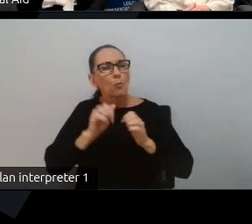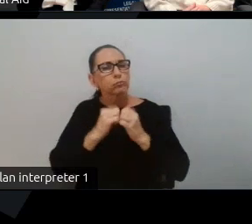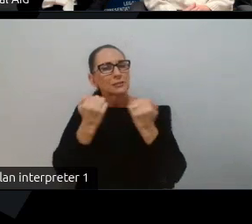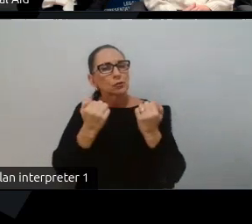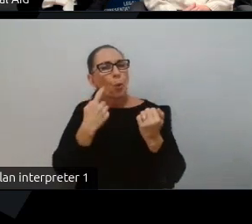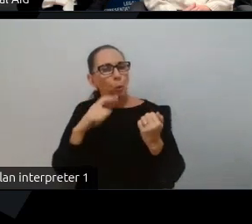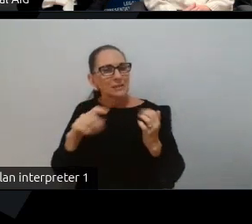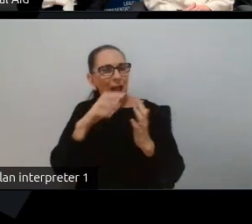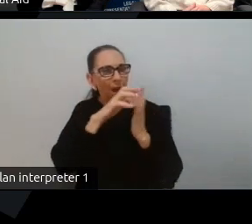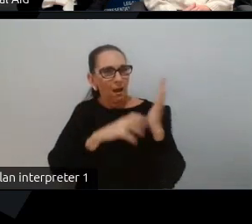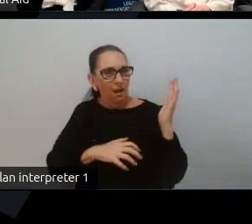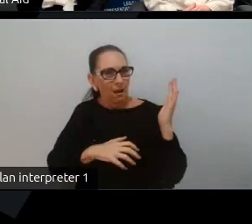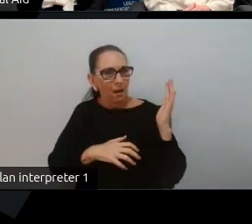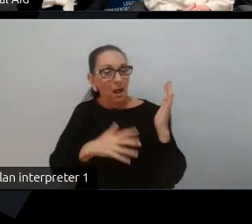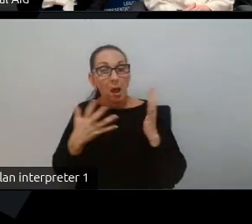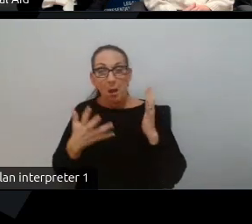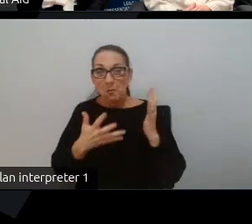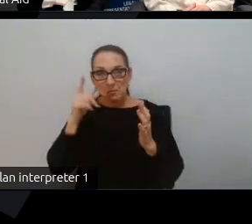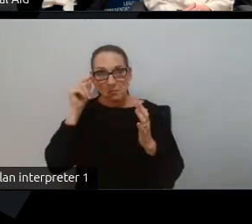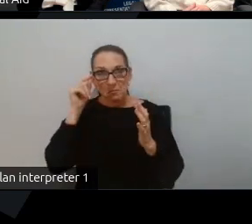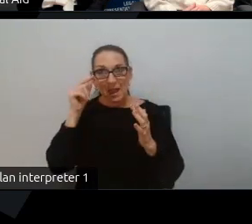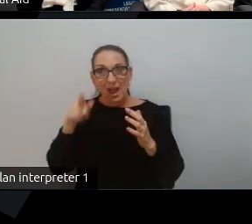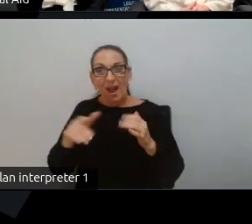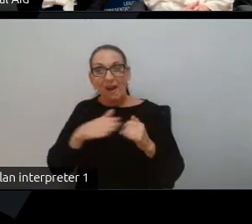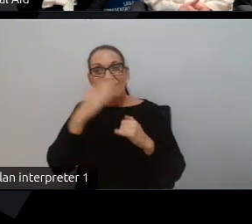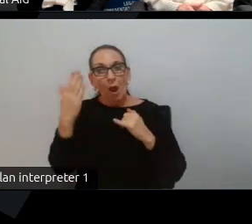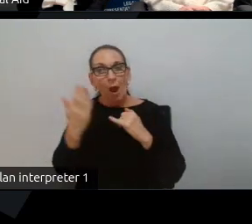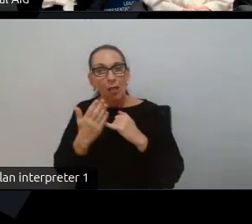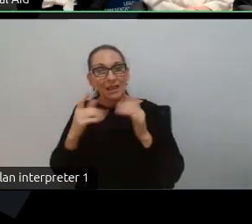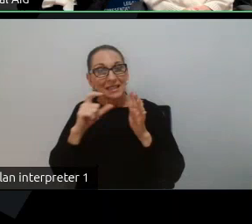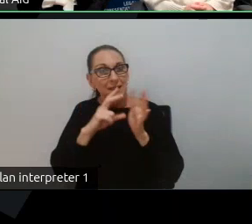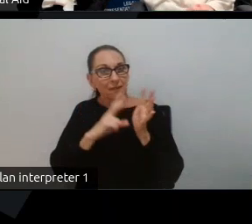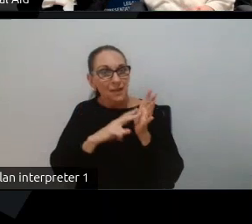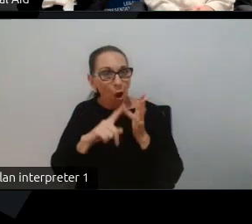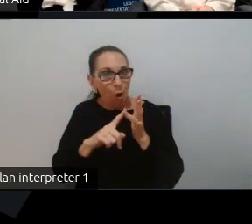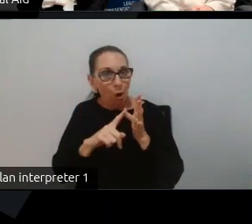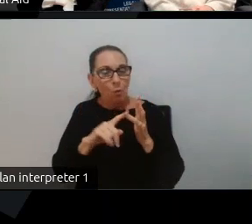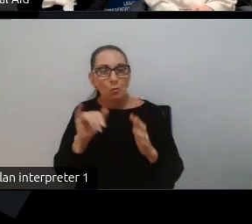this would include if there's a final domestic violence order, a temporary domestic violence